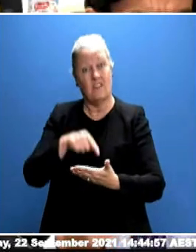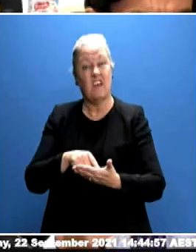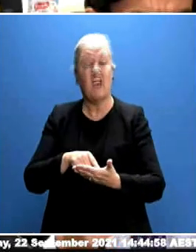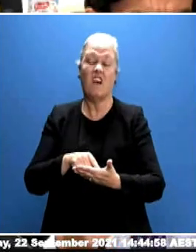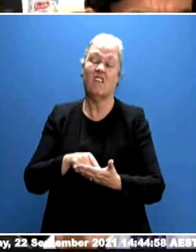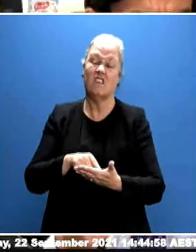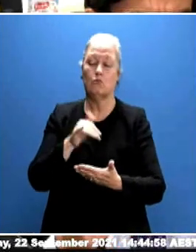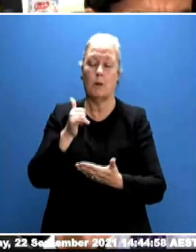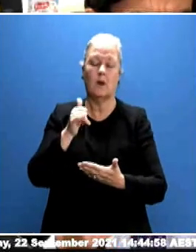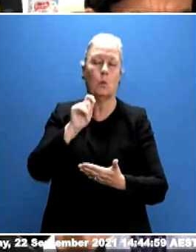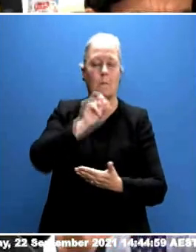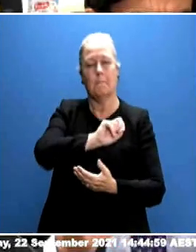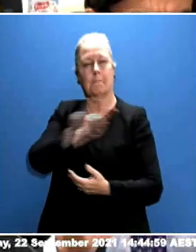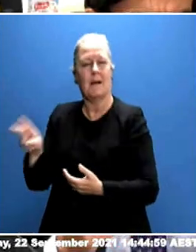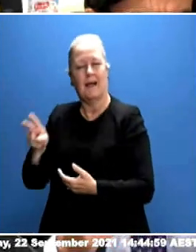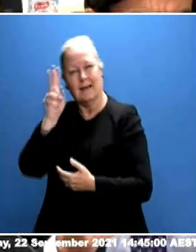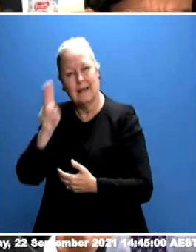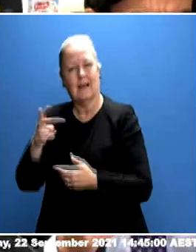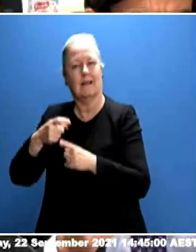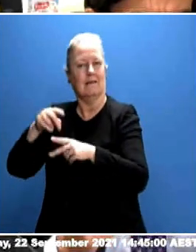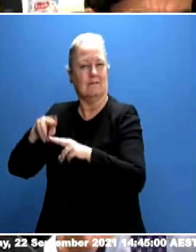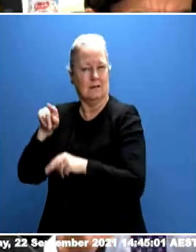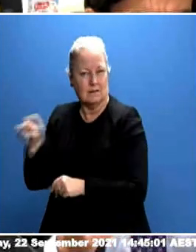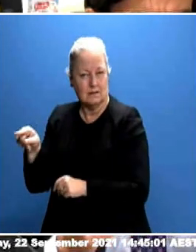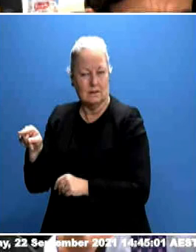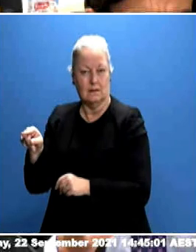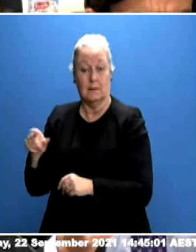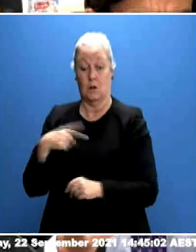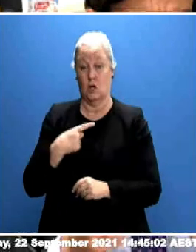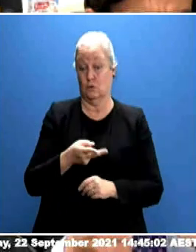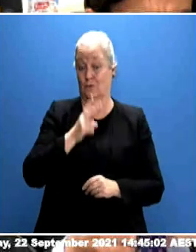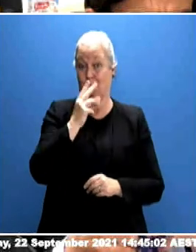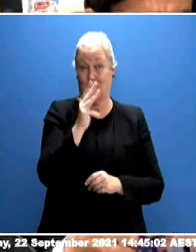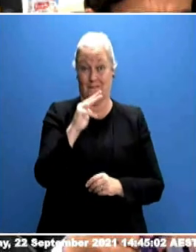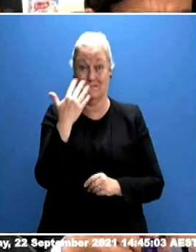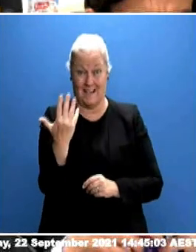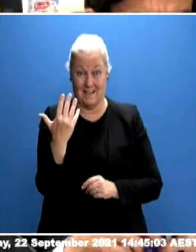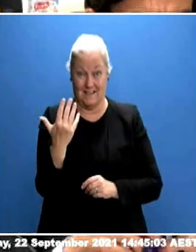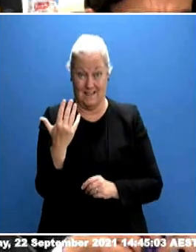Because what we have now is the 295 children